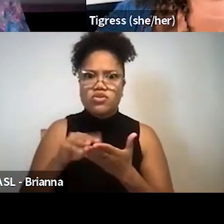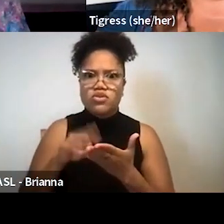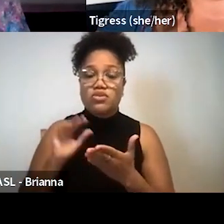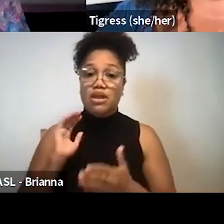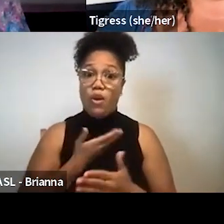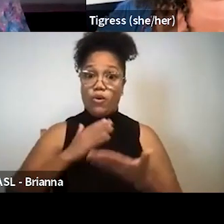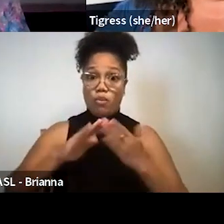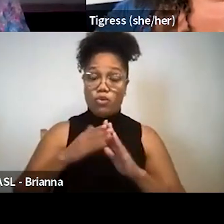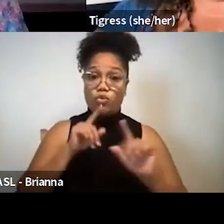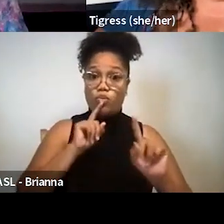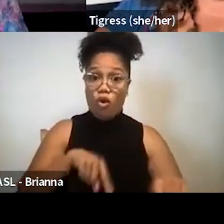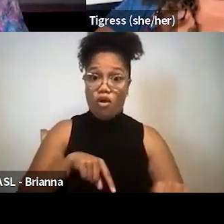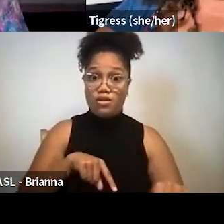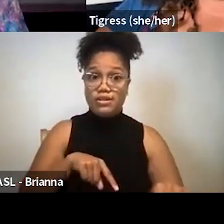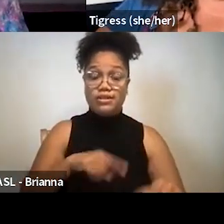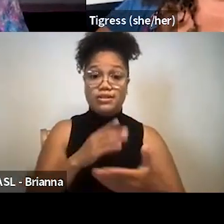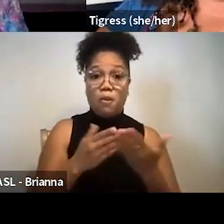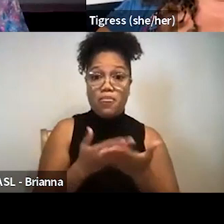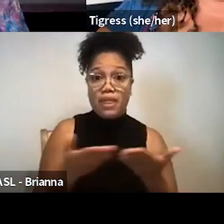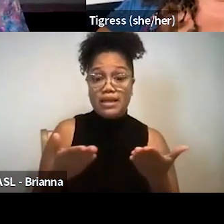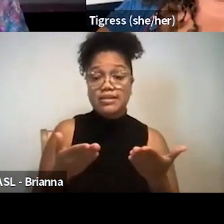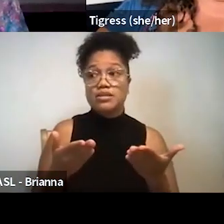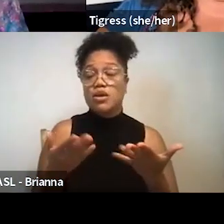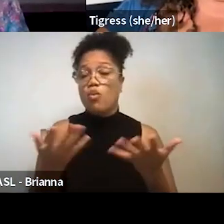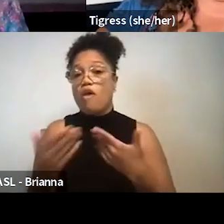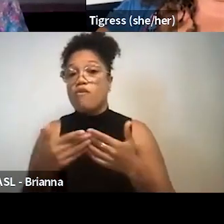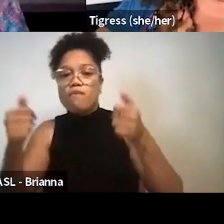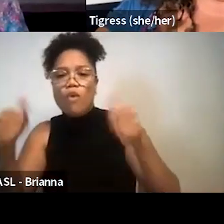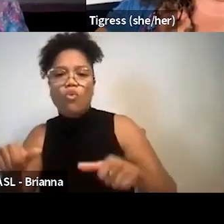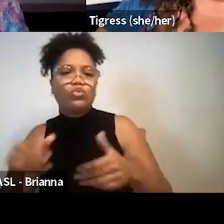responding to certain things that we post or things that we share on social